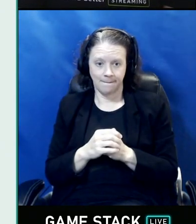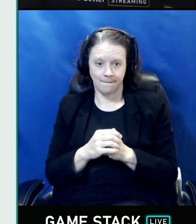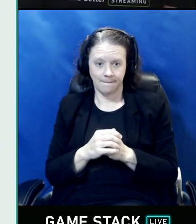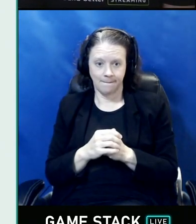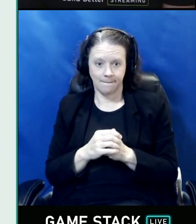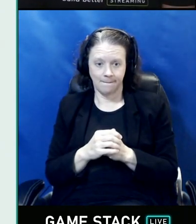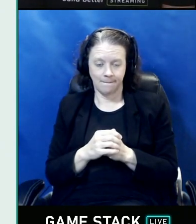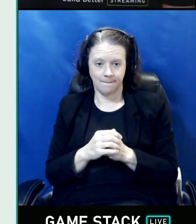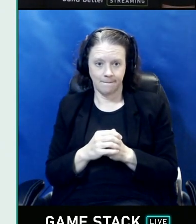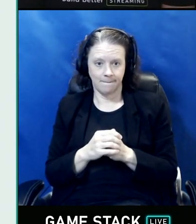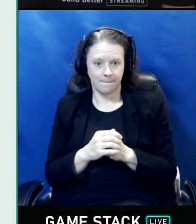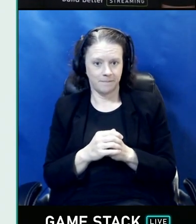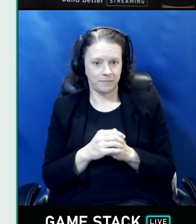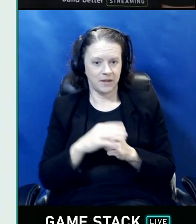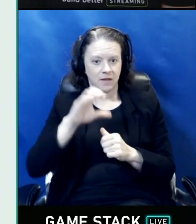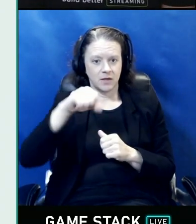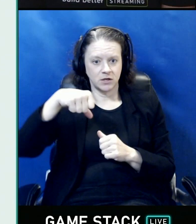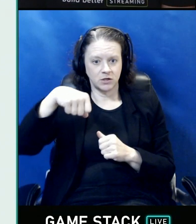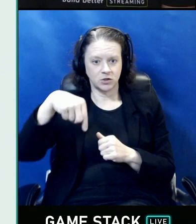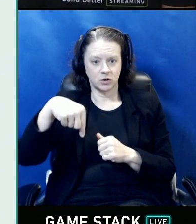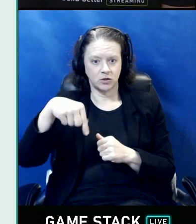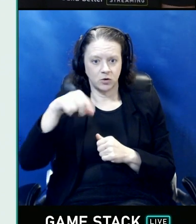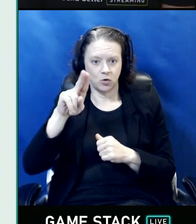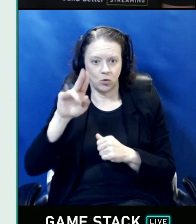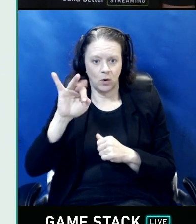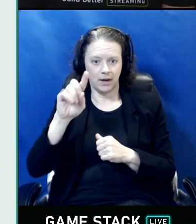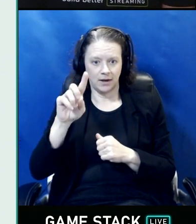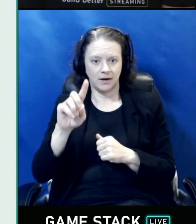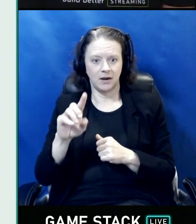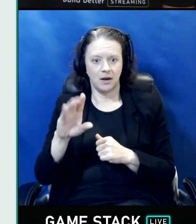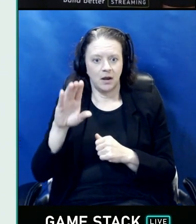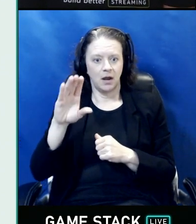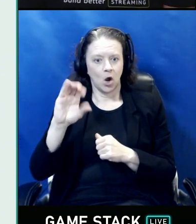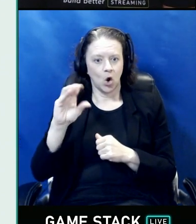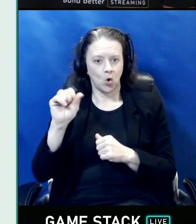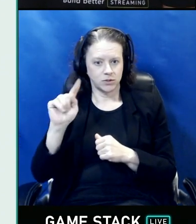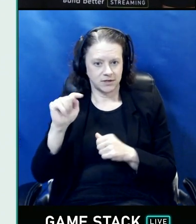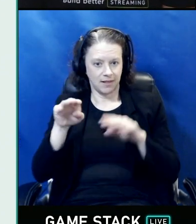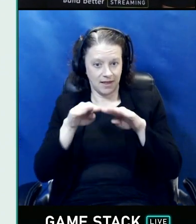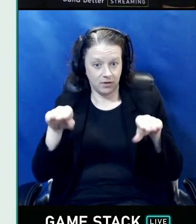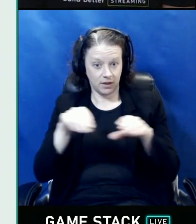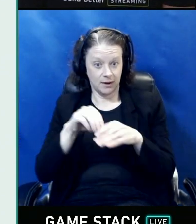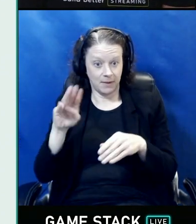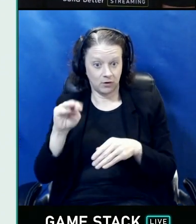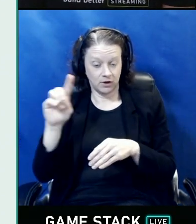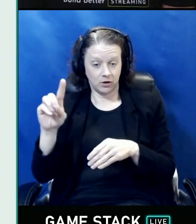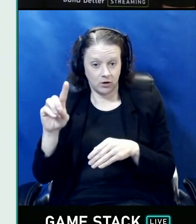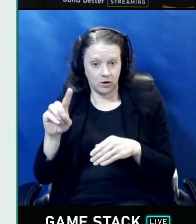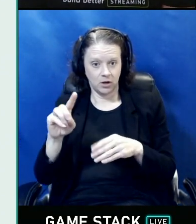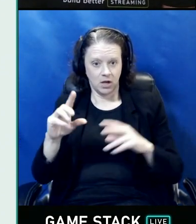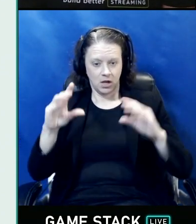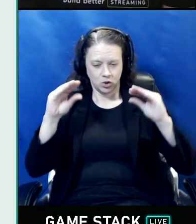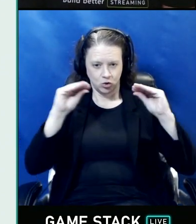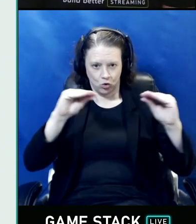The Squid Coast level in Minecraft Dungeons tutorializes the game's mechanics by slowly adding in ideas